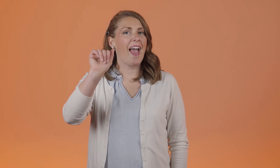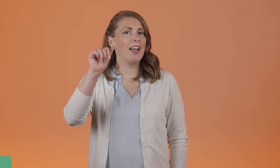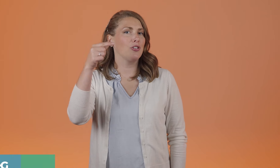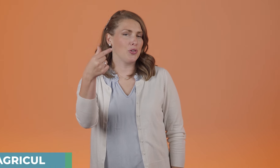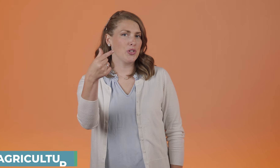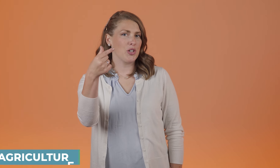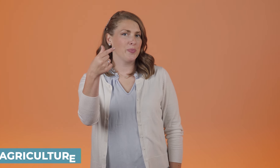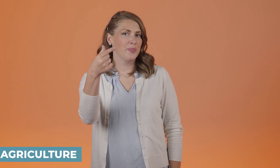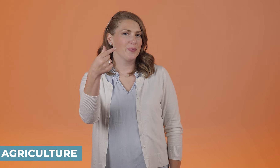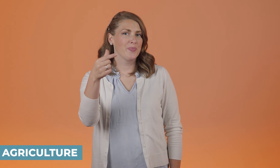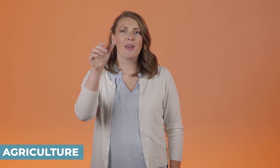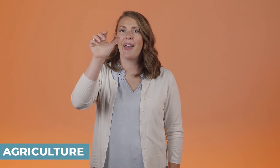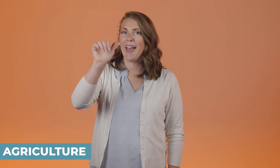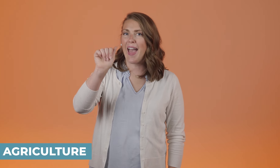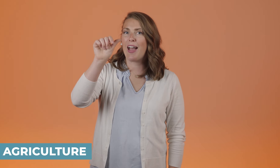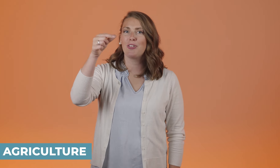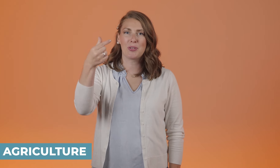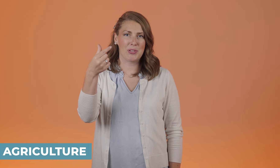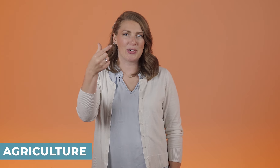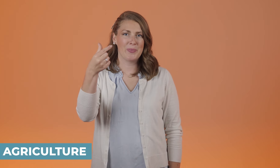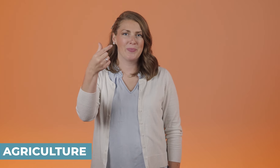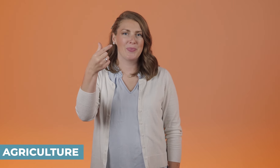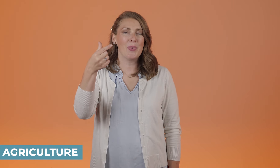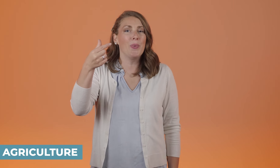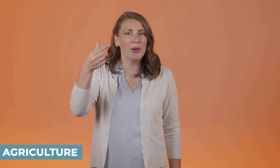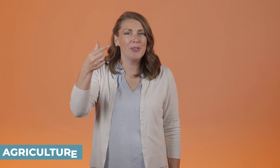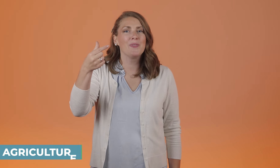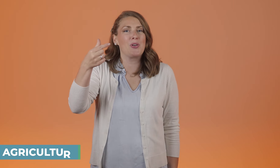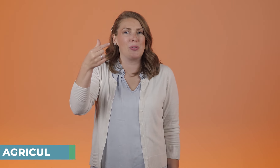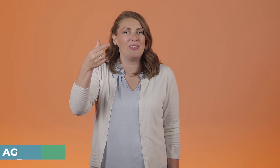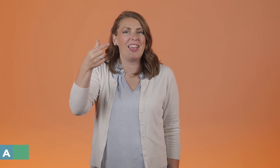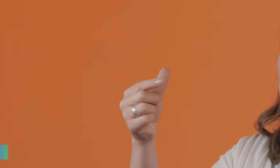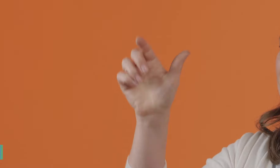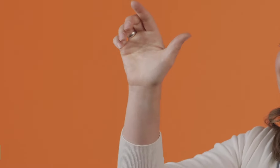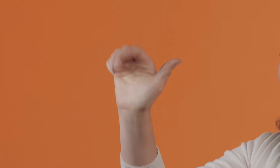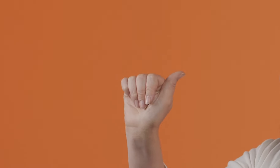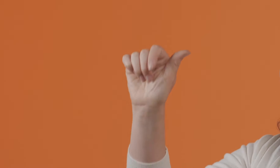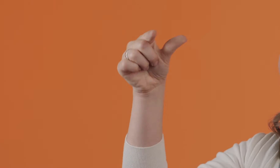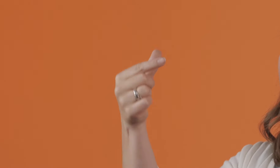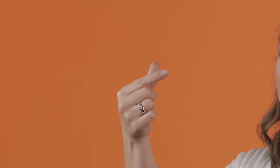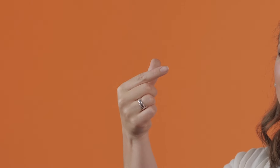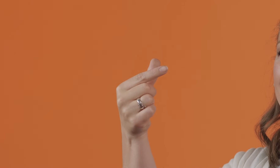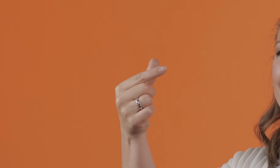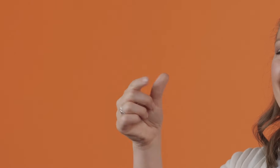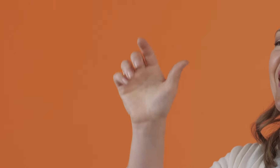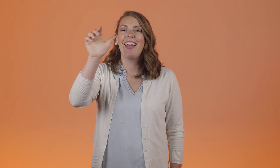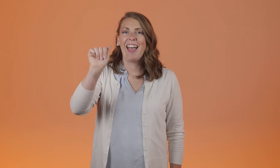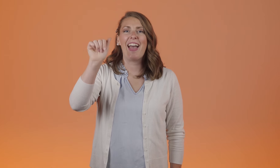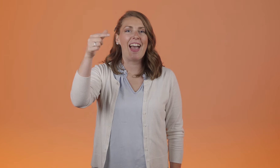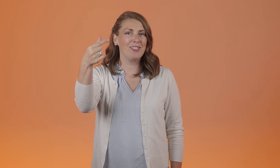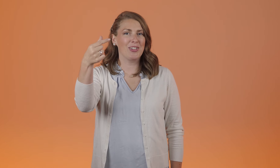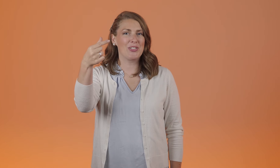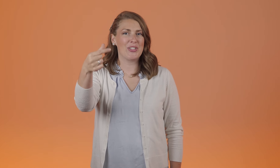AGRICULTURE AGRICULTURE Or for abbreviation A-G AGRICULTURE